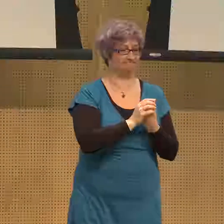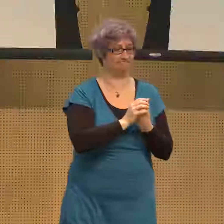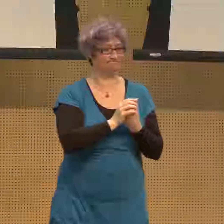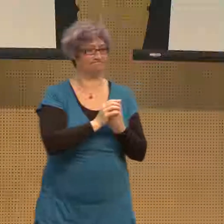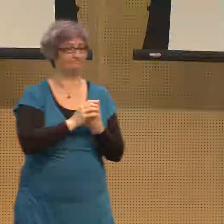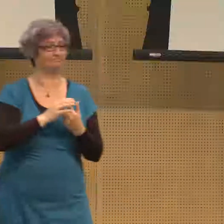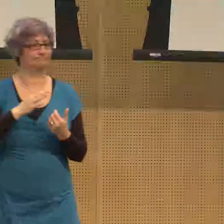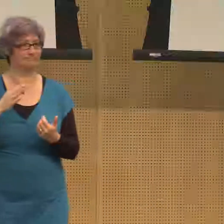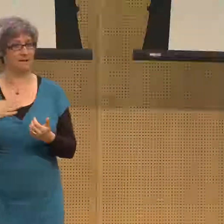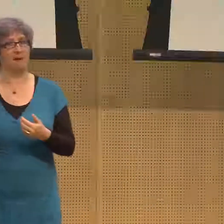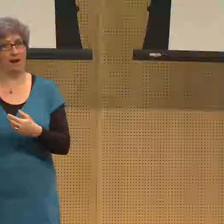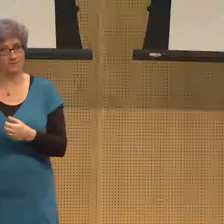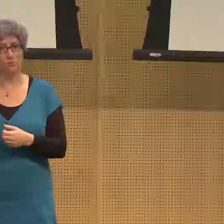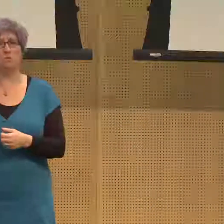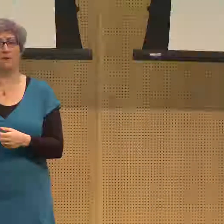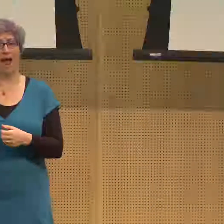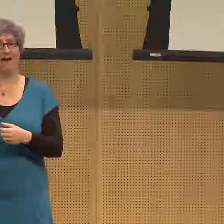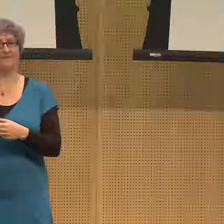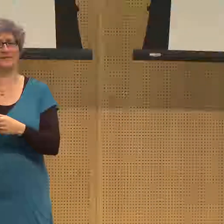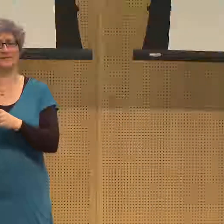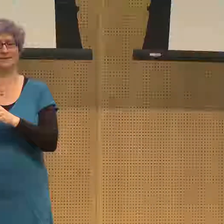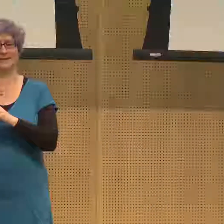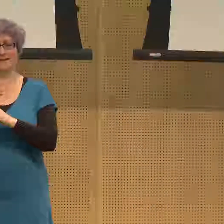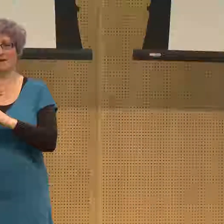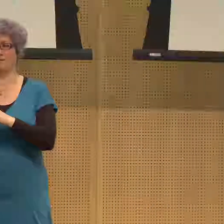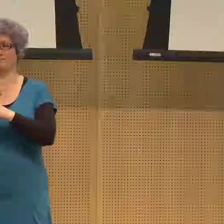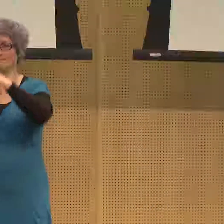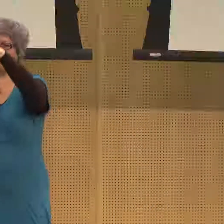and had to decide what I would do with that.